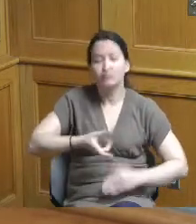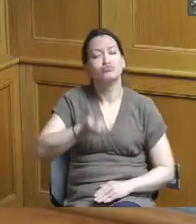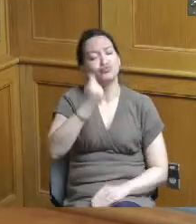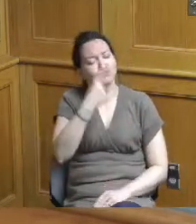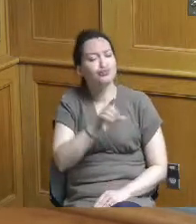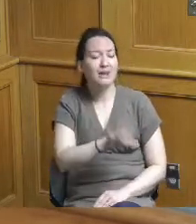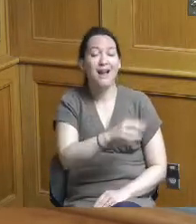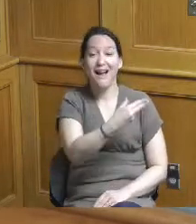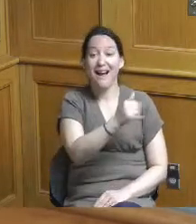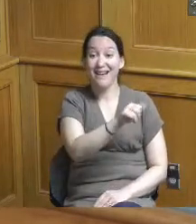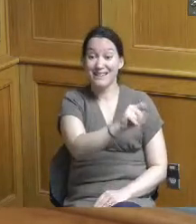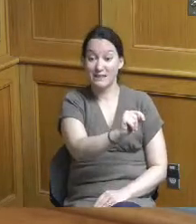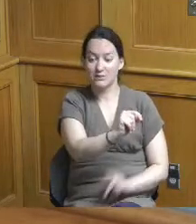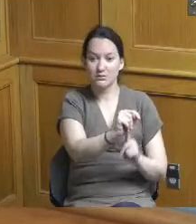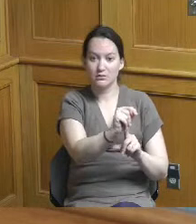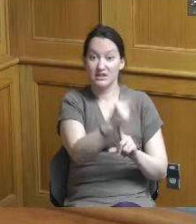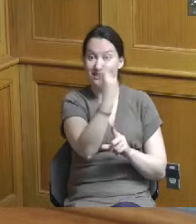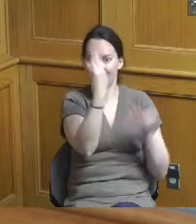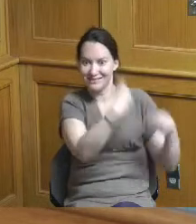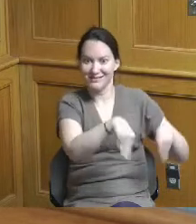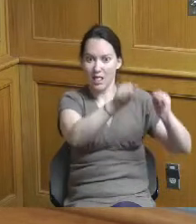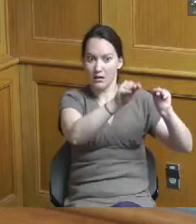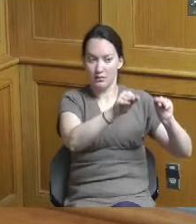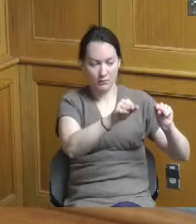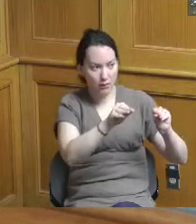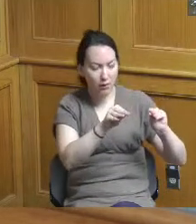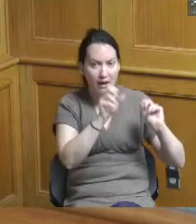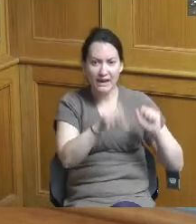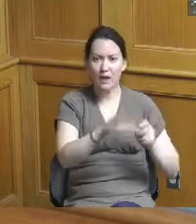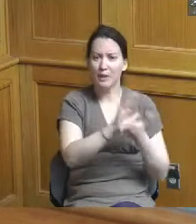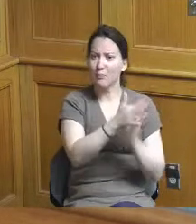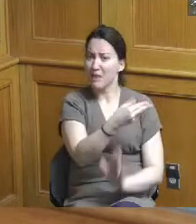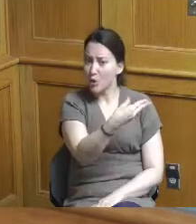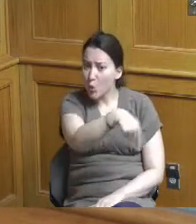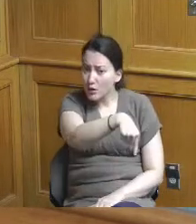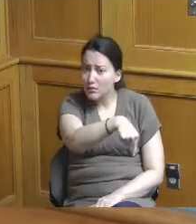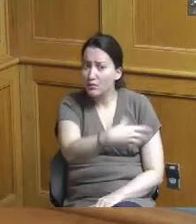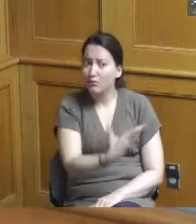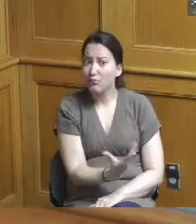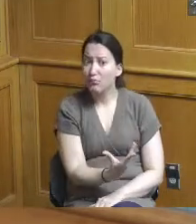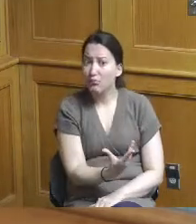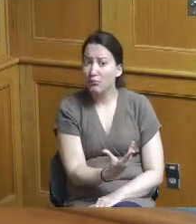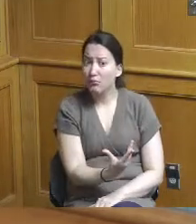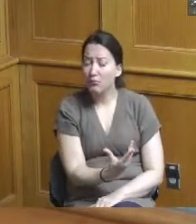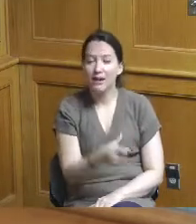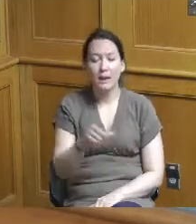the Hyatt will be for sale I asked could that be a headquarter hotel and Mr leaper indicated